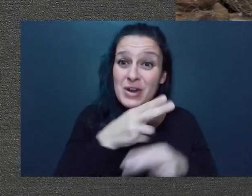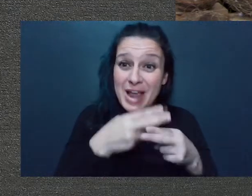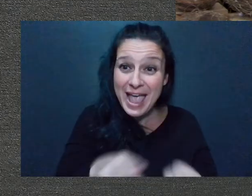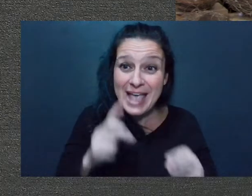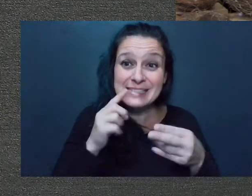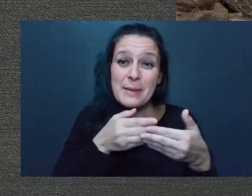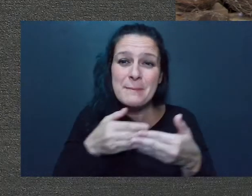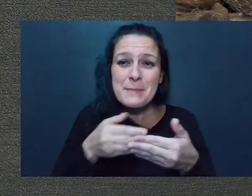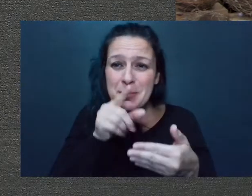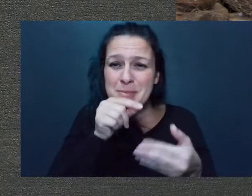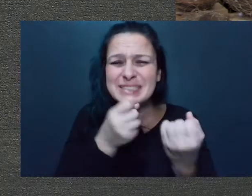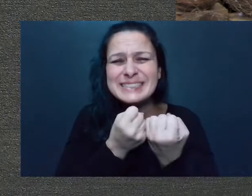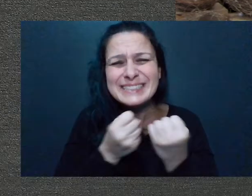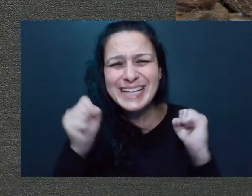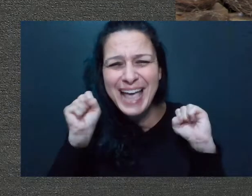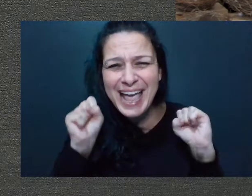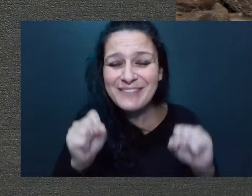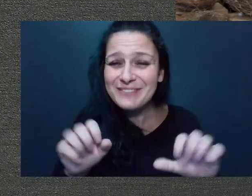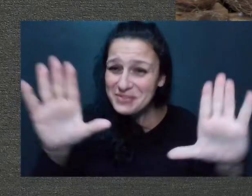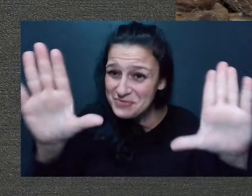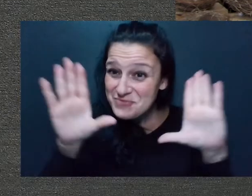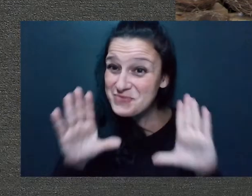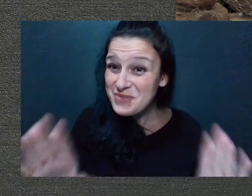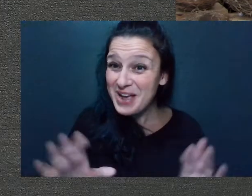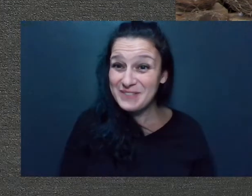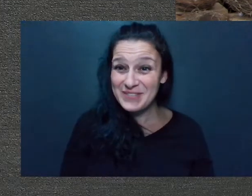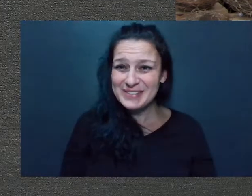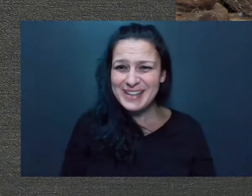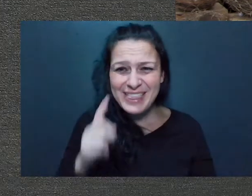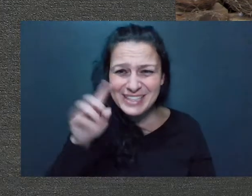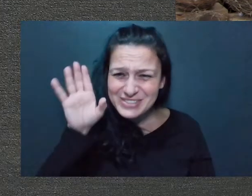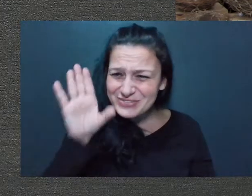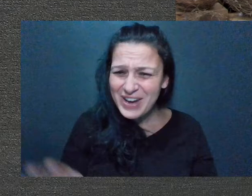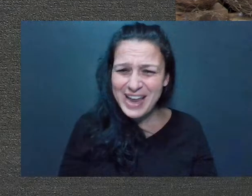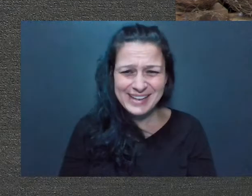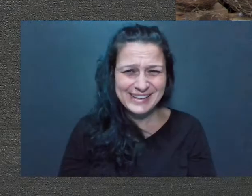and their baby birds safe. Isn't that wonderful? I think that's so great.